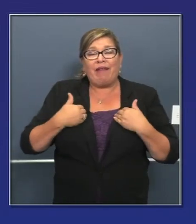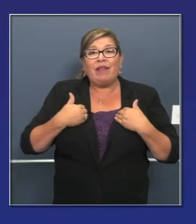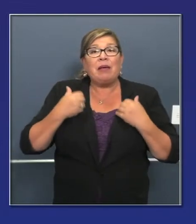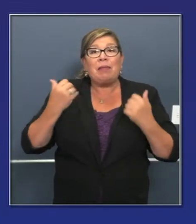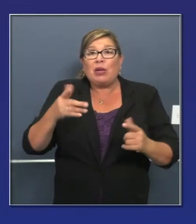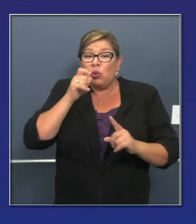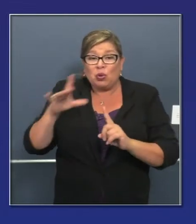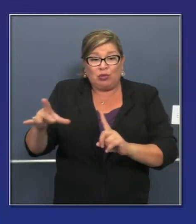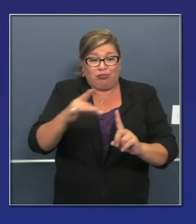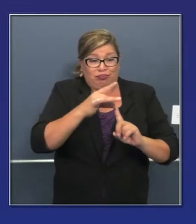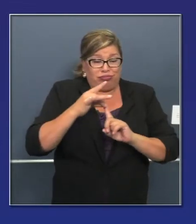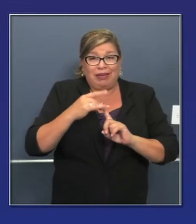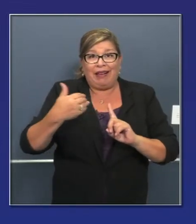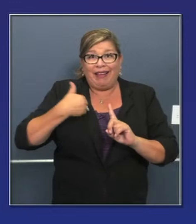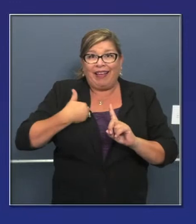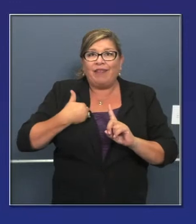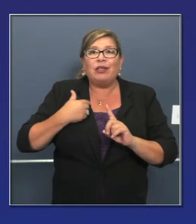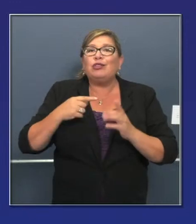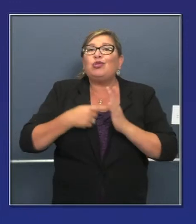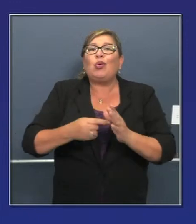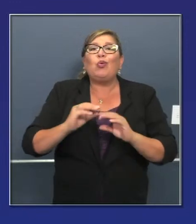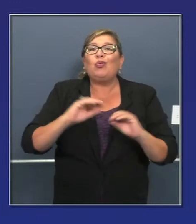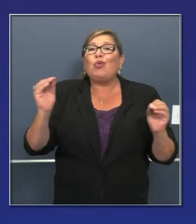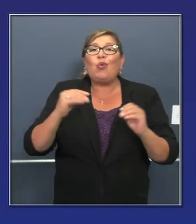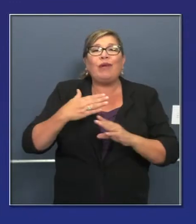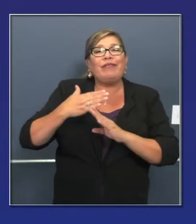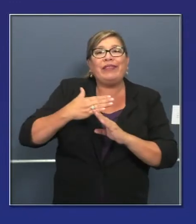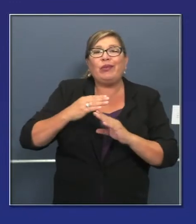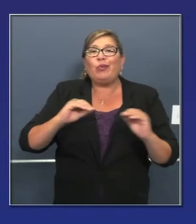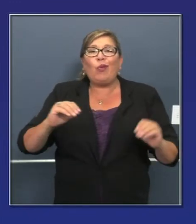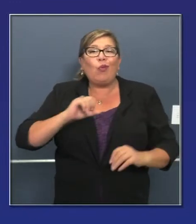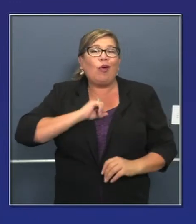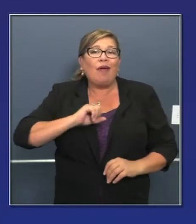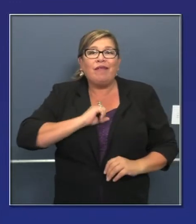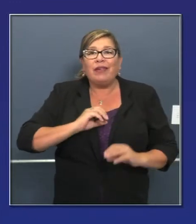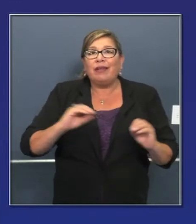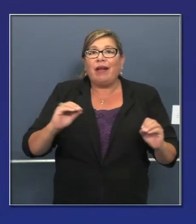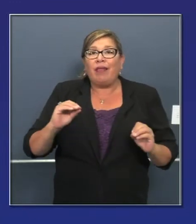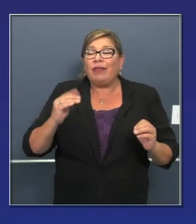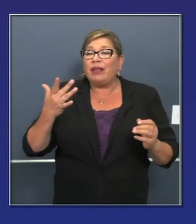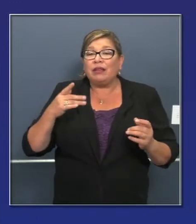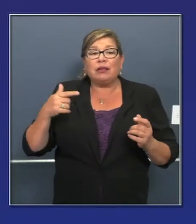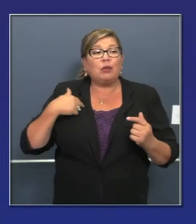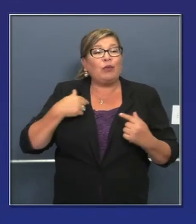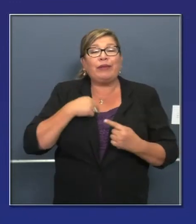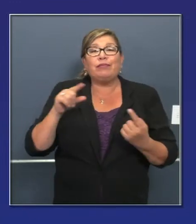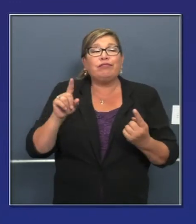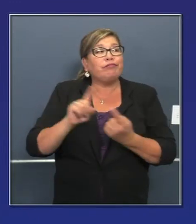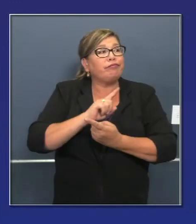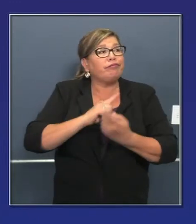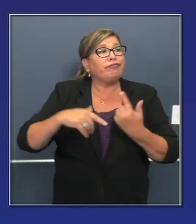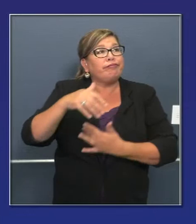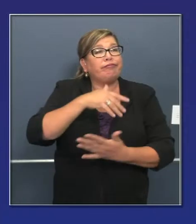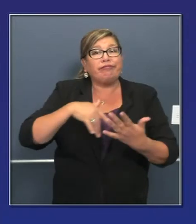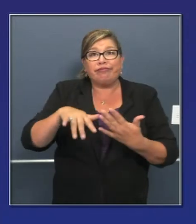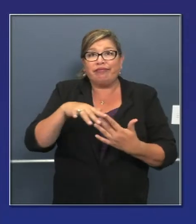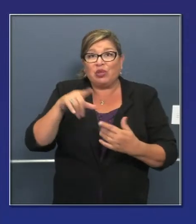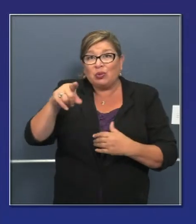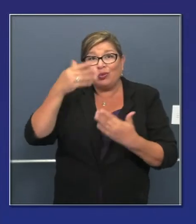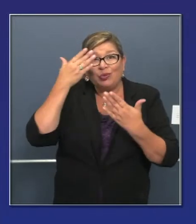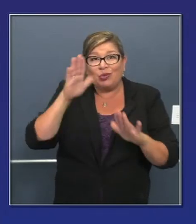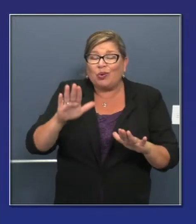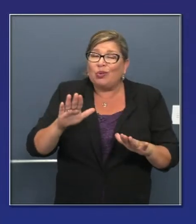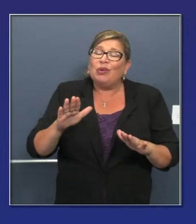and are within just a few feet of where you are please please please be thoughtful and for those